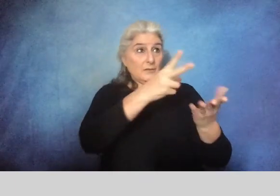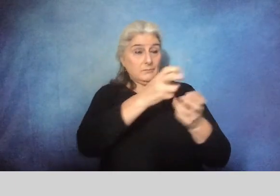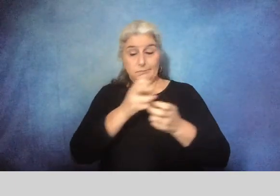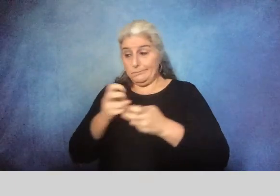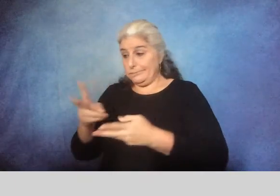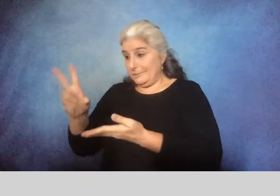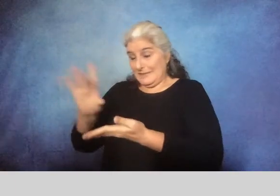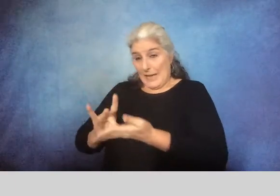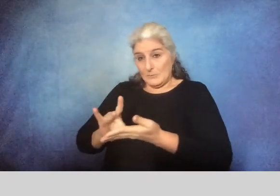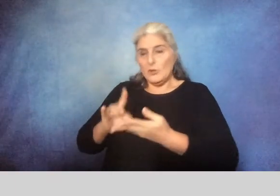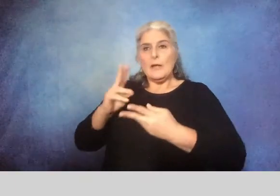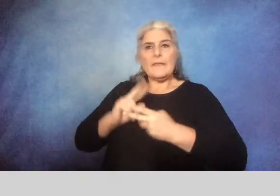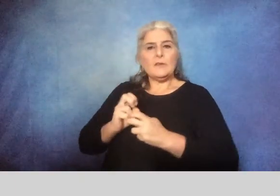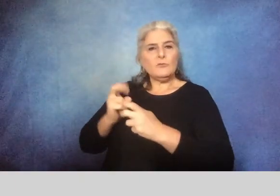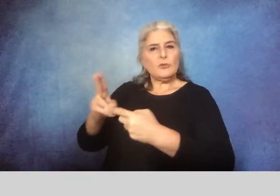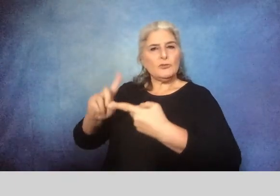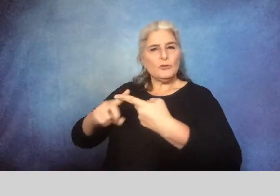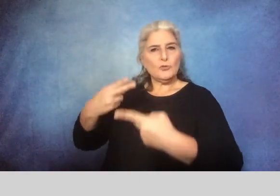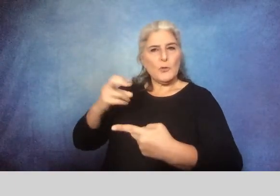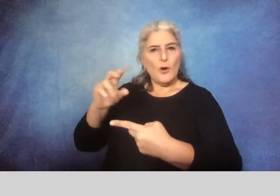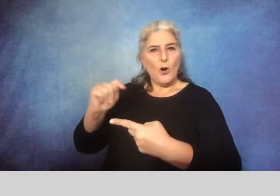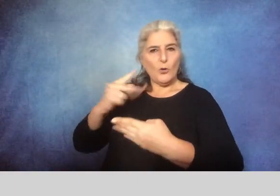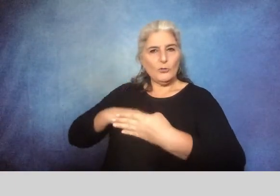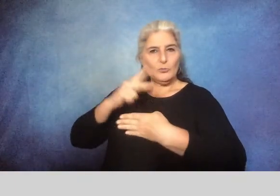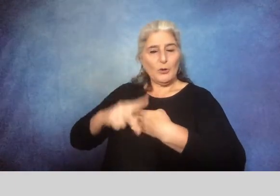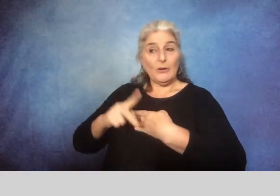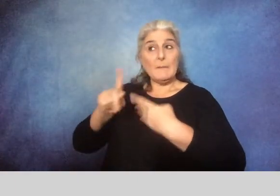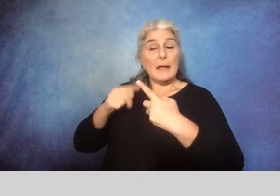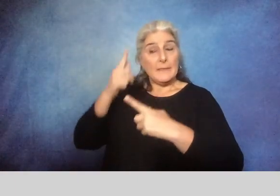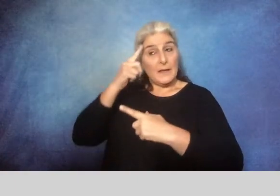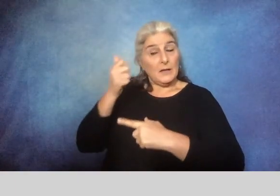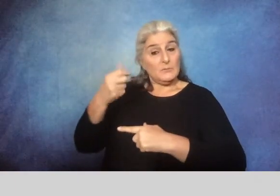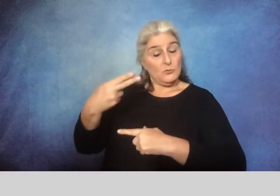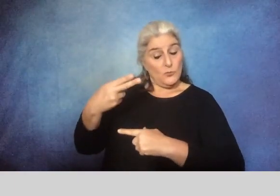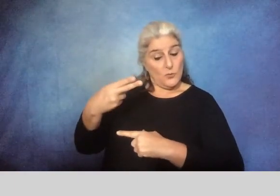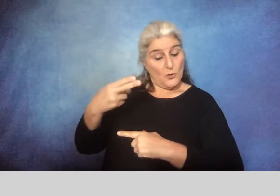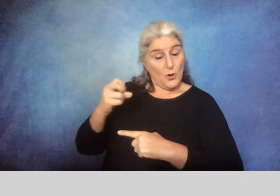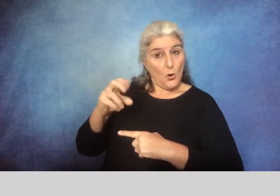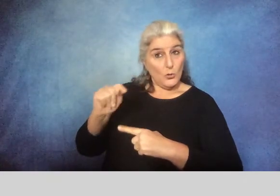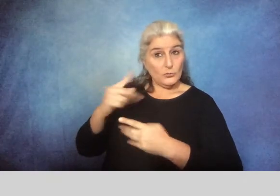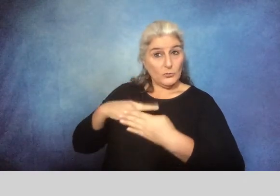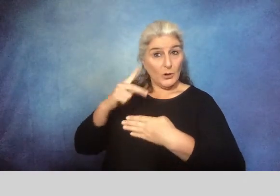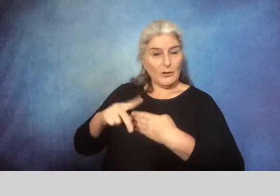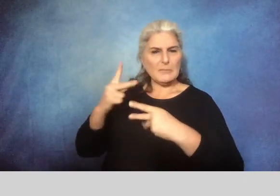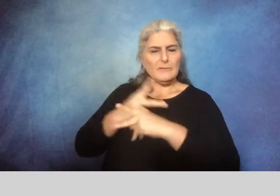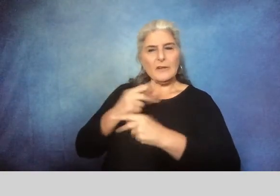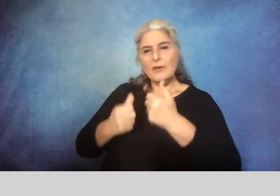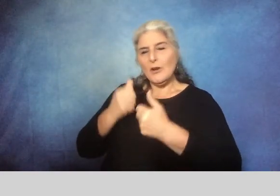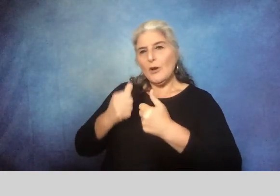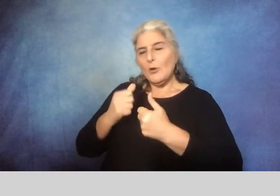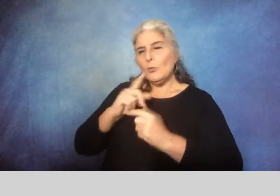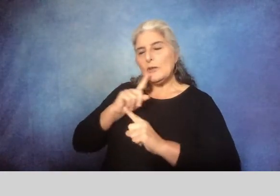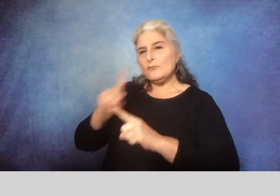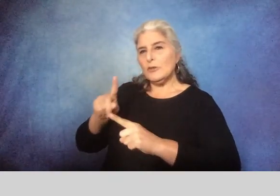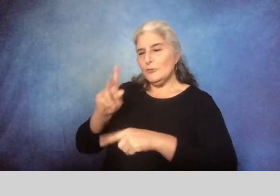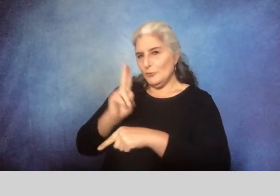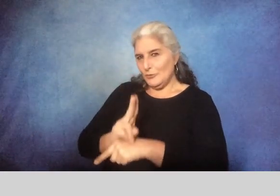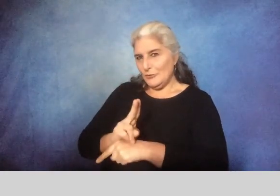And then it's up to the host program to figure out what results to use. Okay. Second,